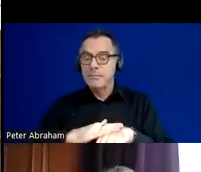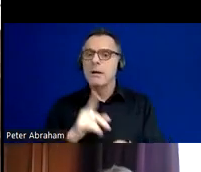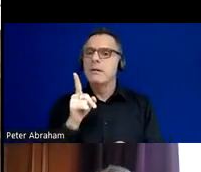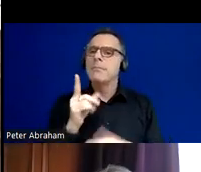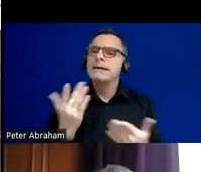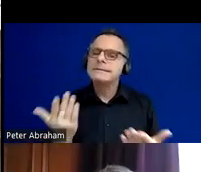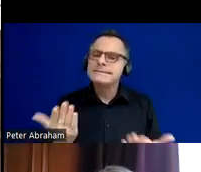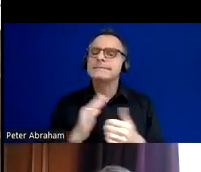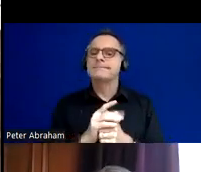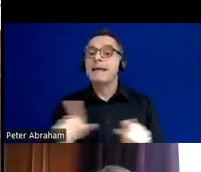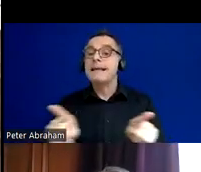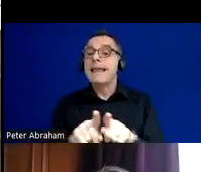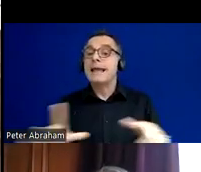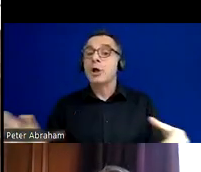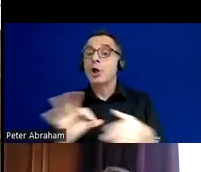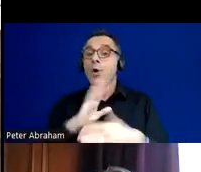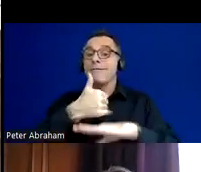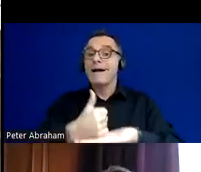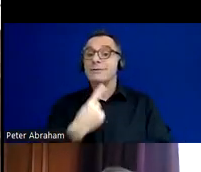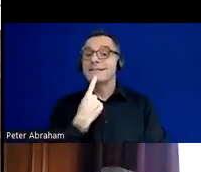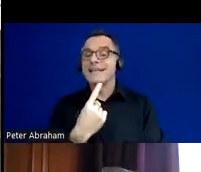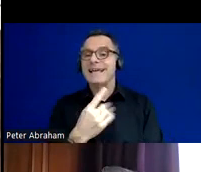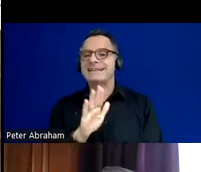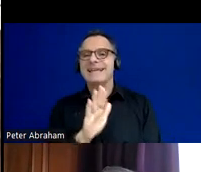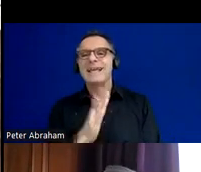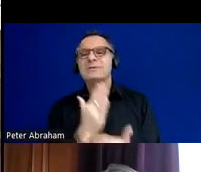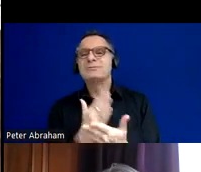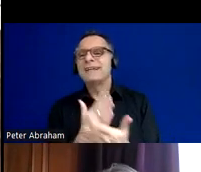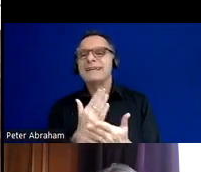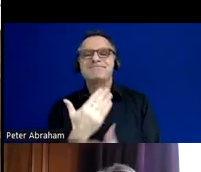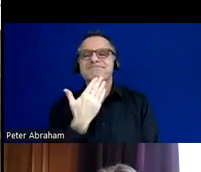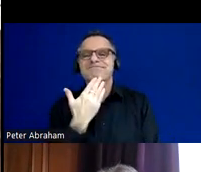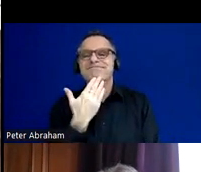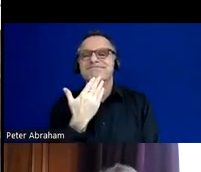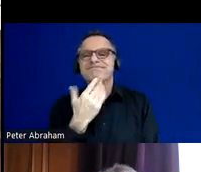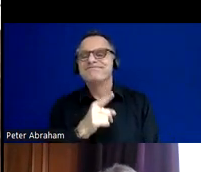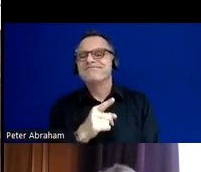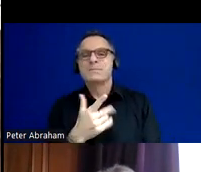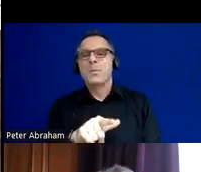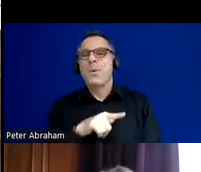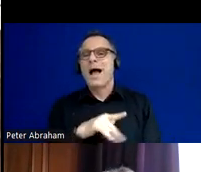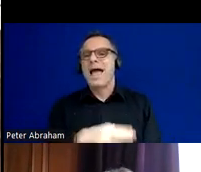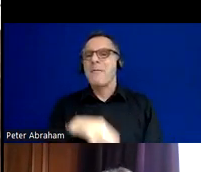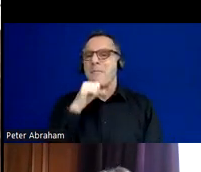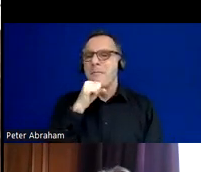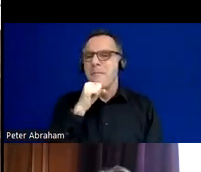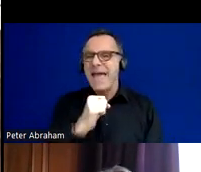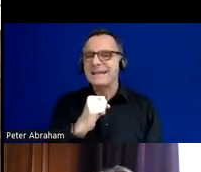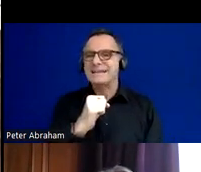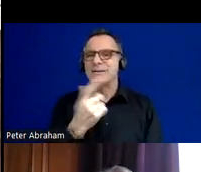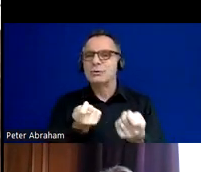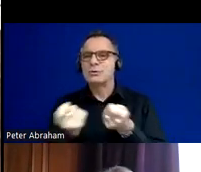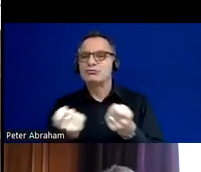as one of our co-founders says, pale male and stale; so, it was male orientated. Women were